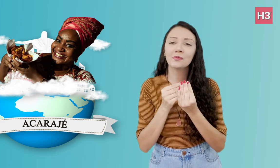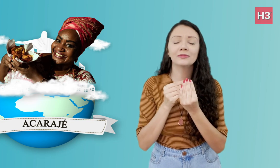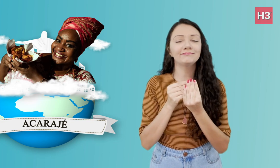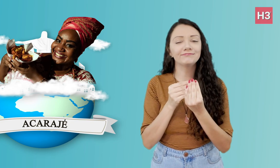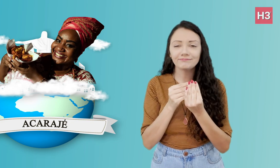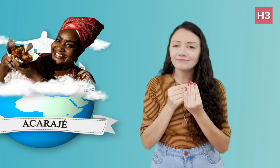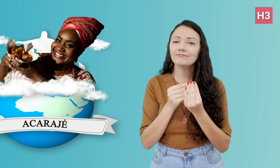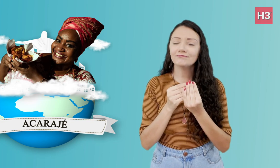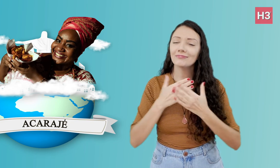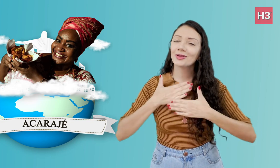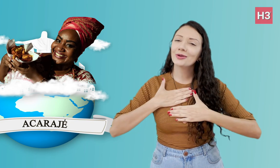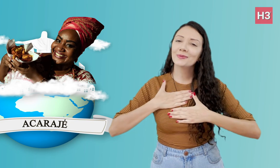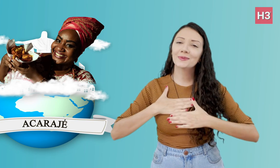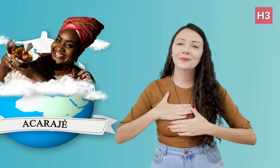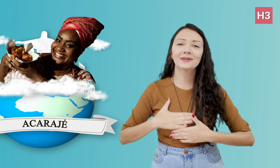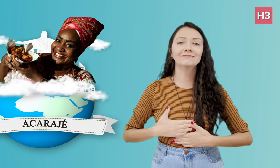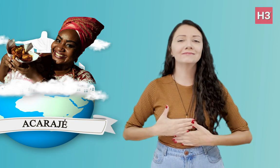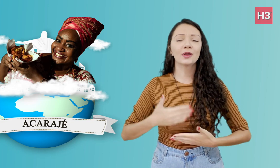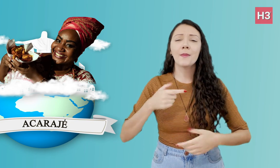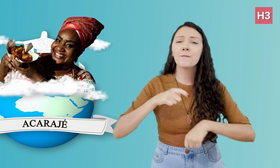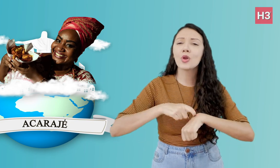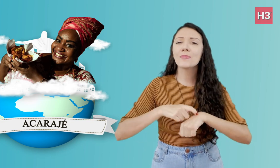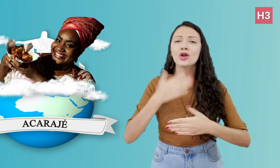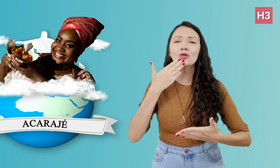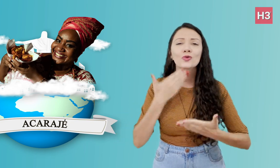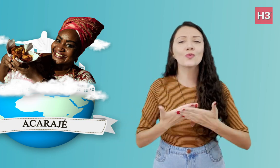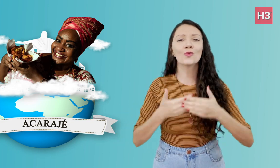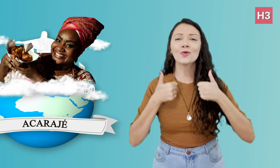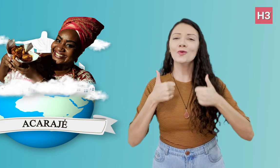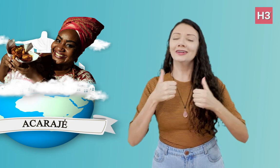with friends or a day at the beach.